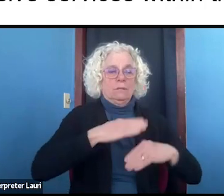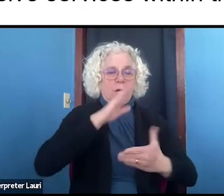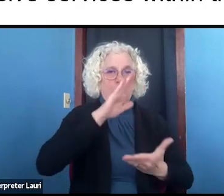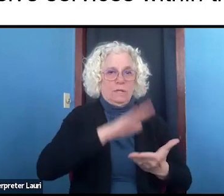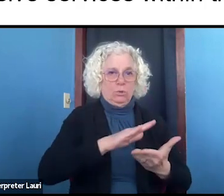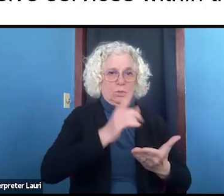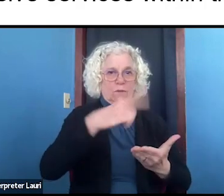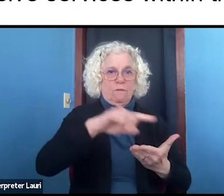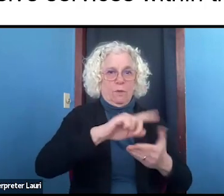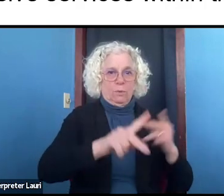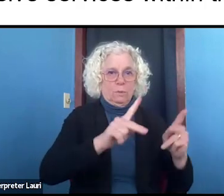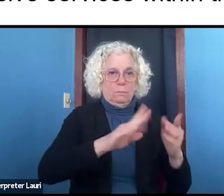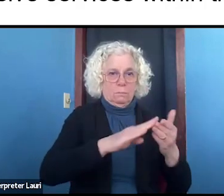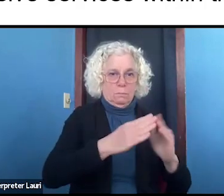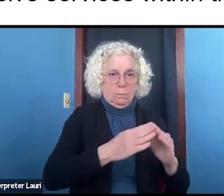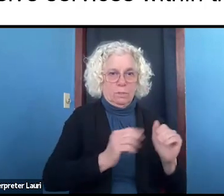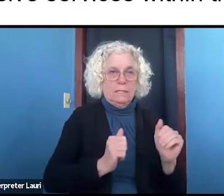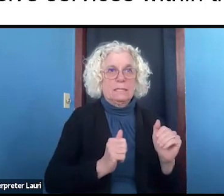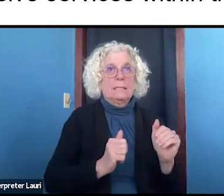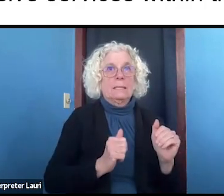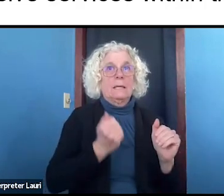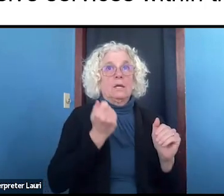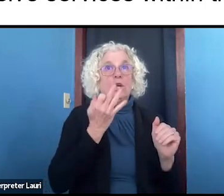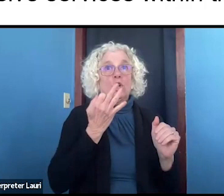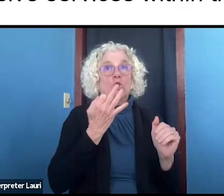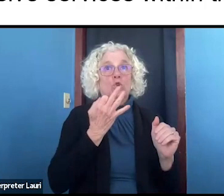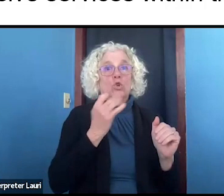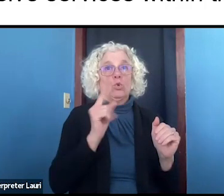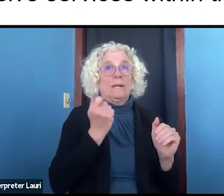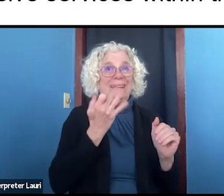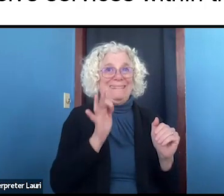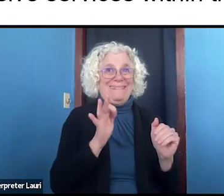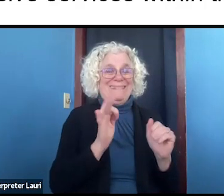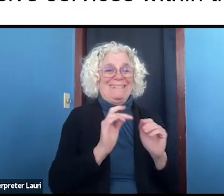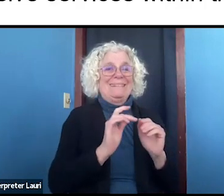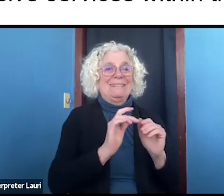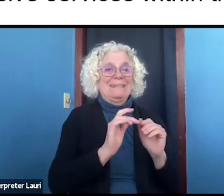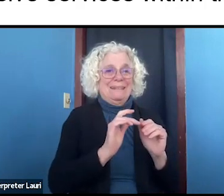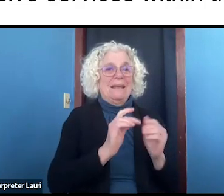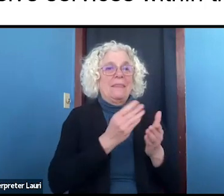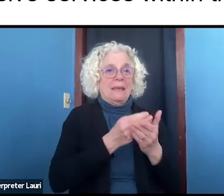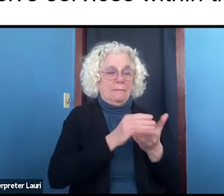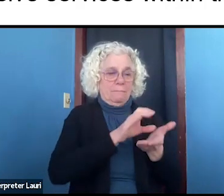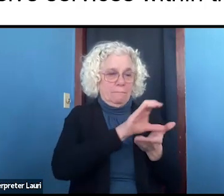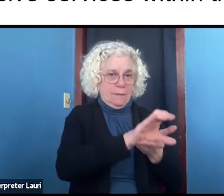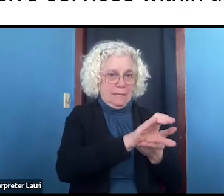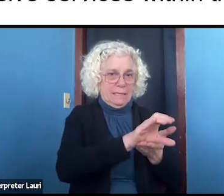And in 2019, California legislature passed legislation funding a multi-agency government collaborative which provides